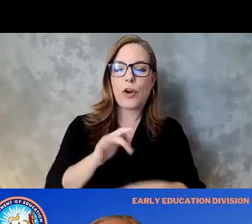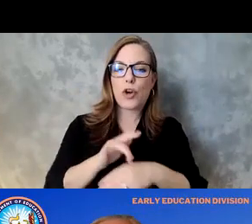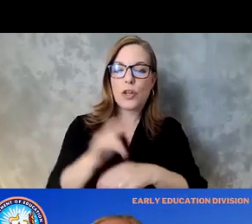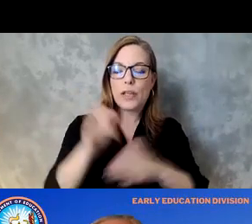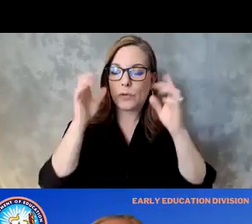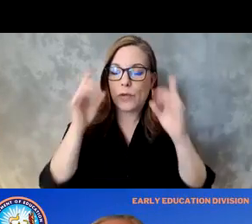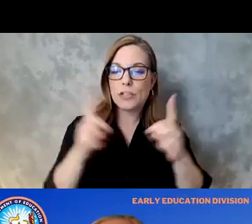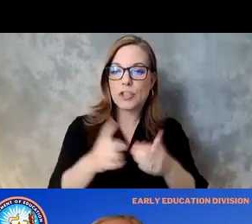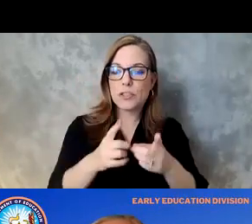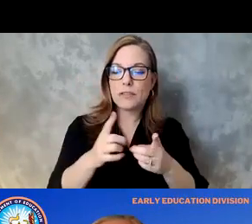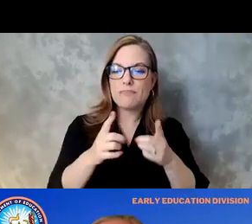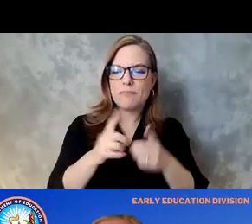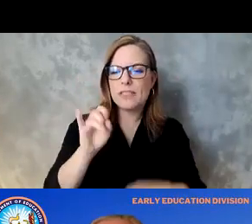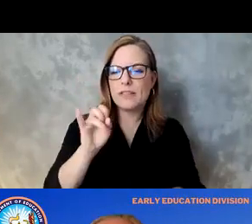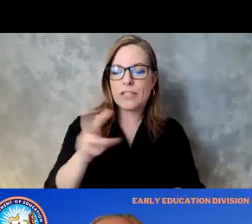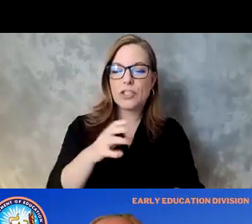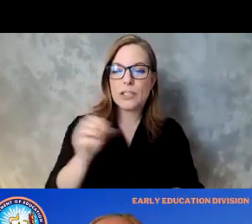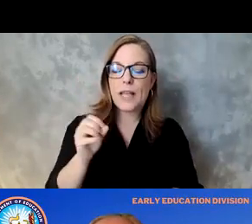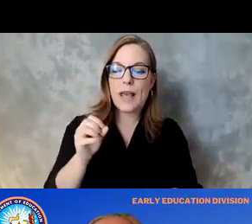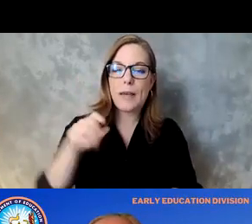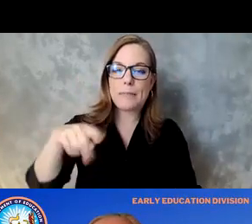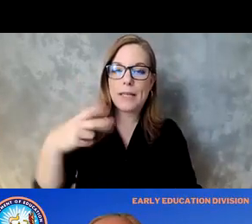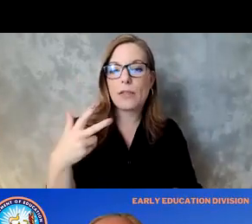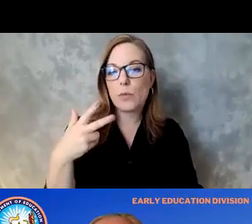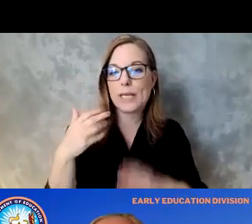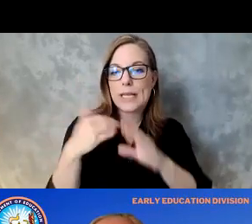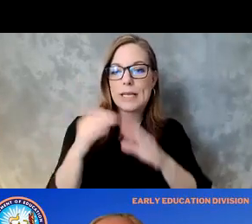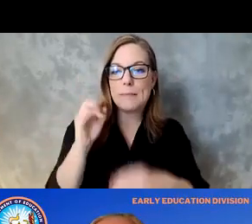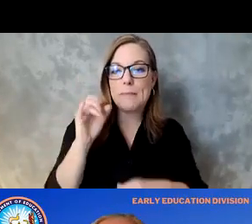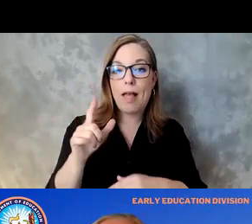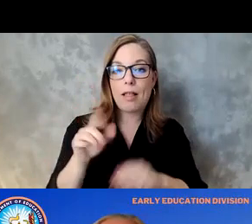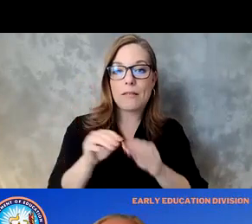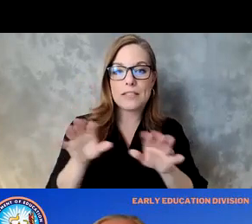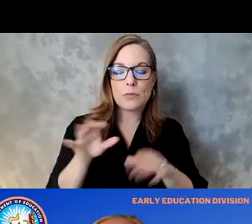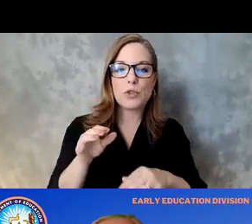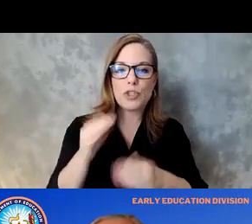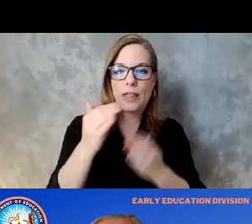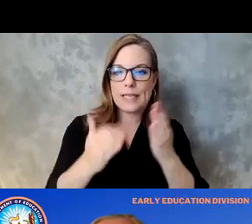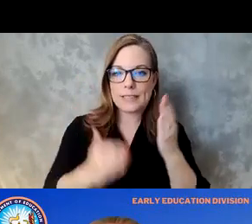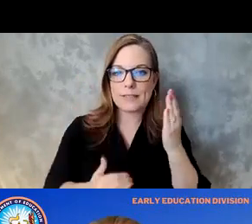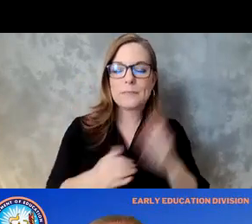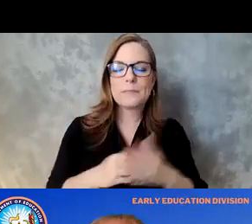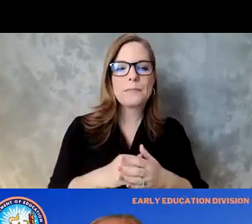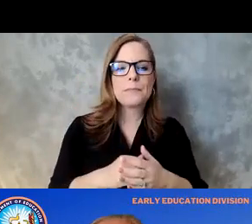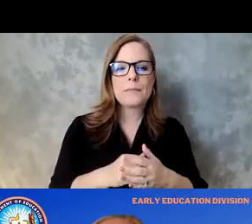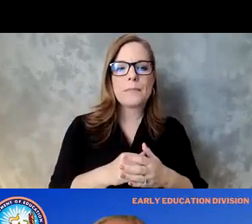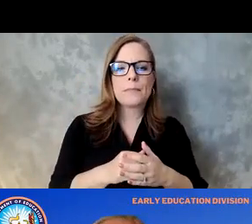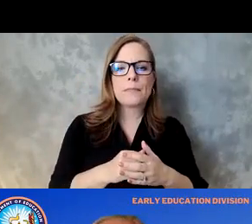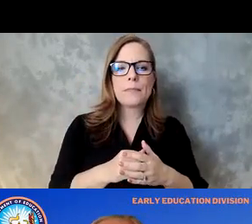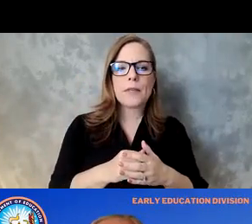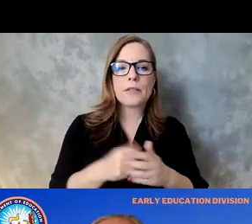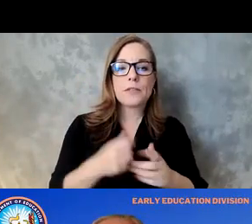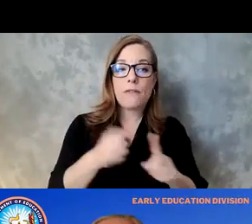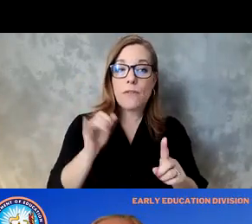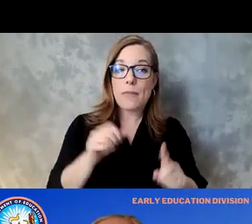P-3 email distribution list. There's also 130 … of this this is $130 million. Which